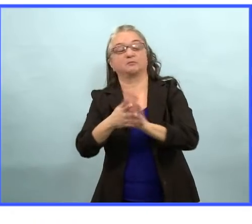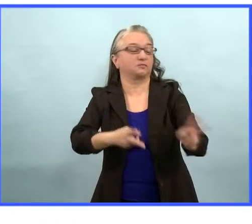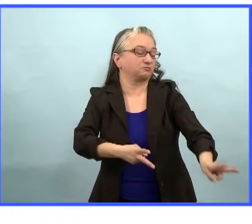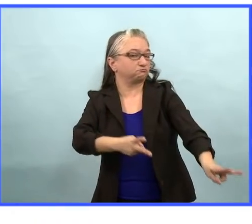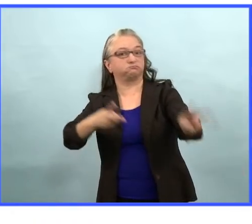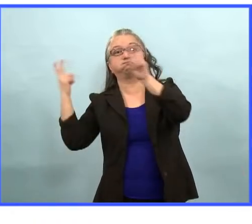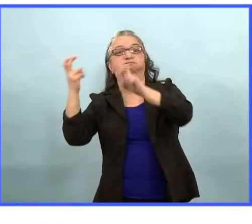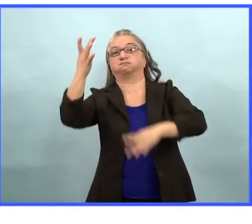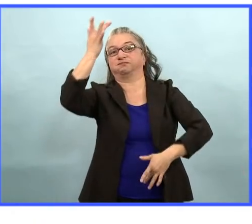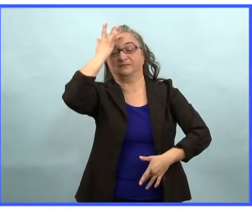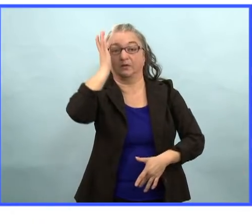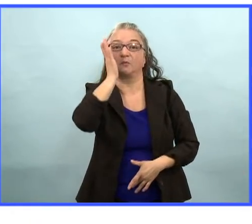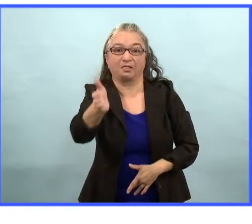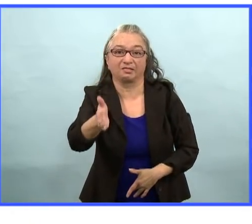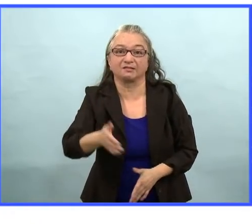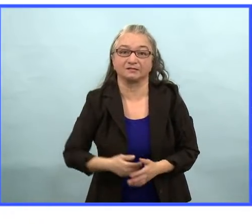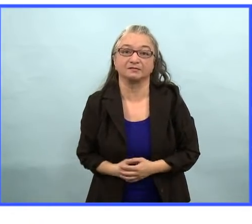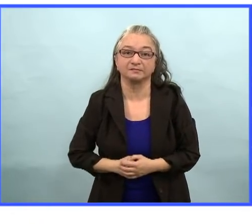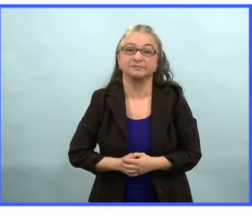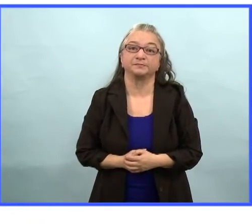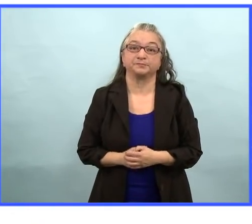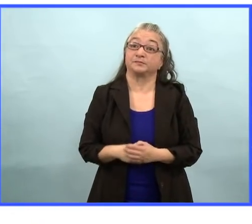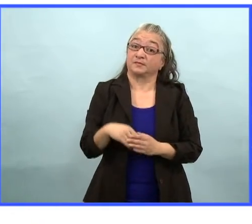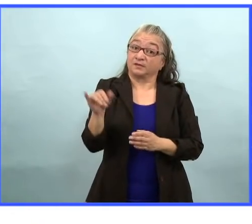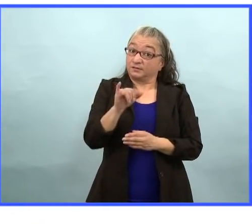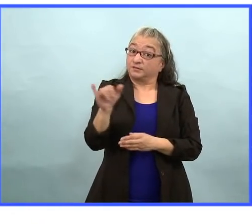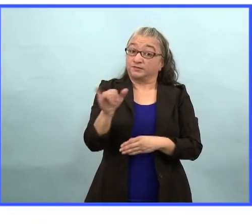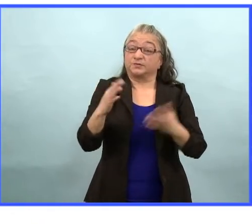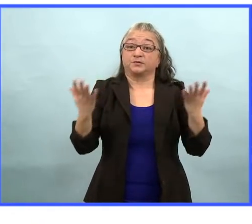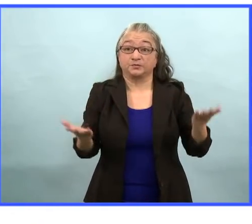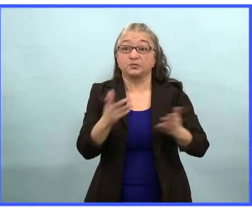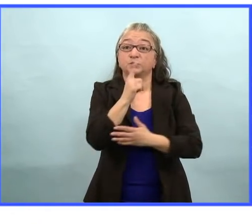age of people admitted to hospital was younger for bipolar folks compared to